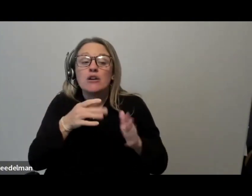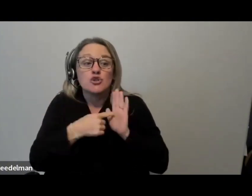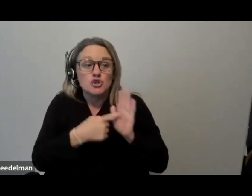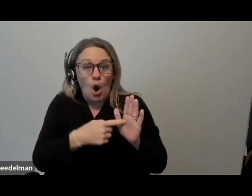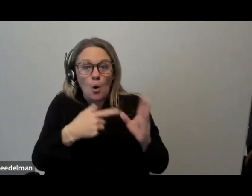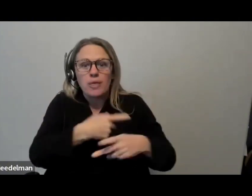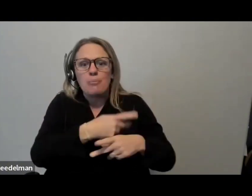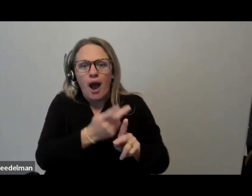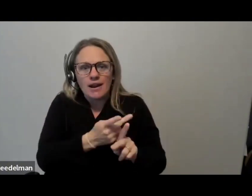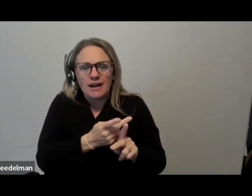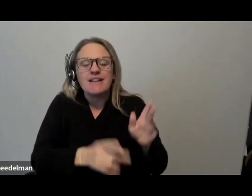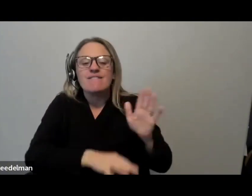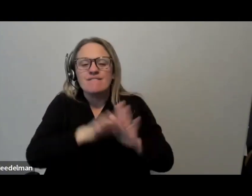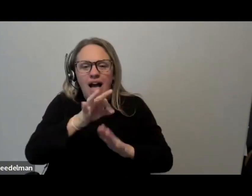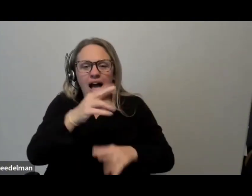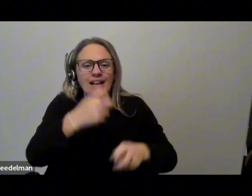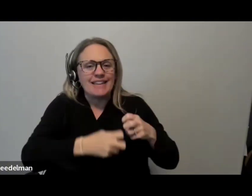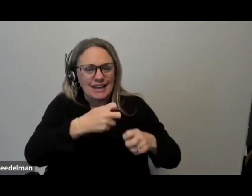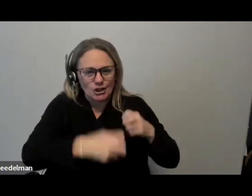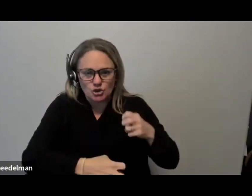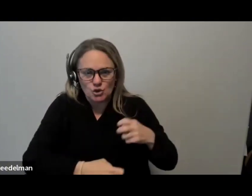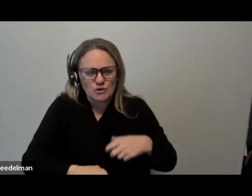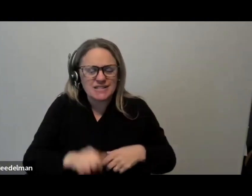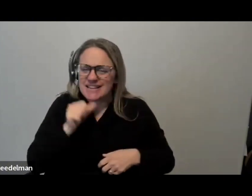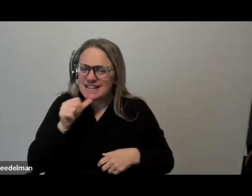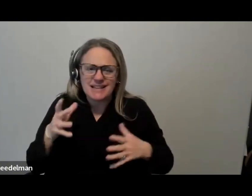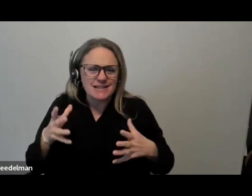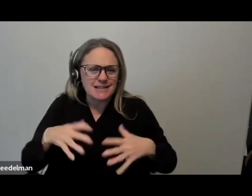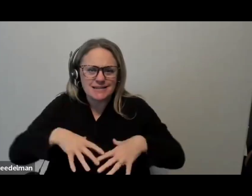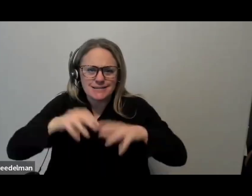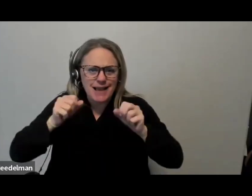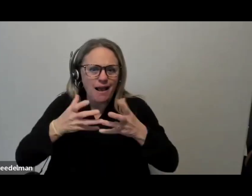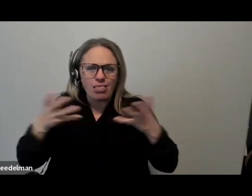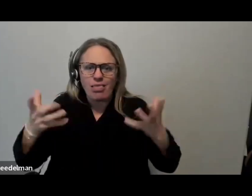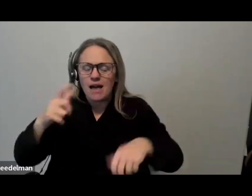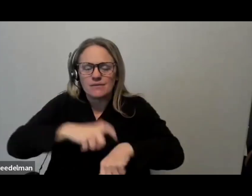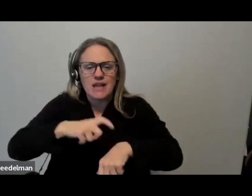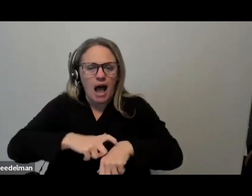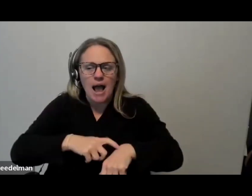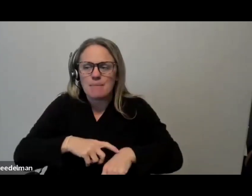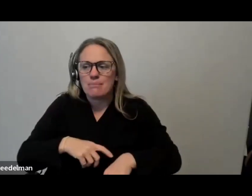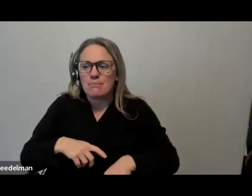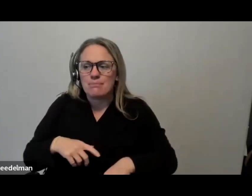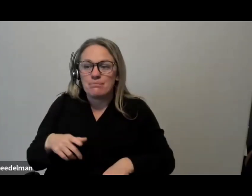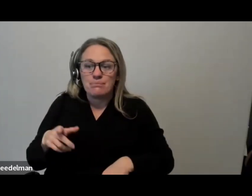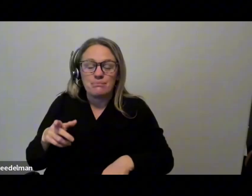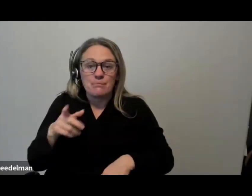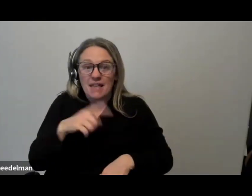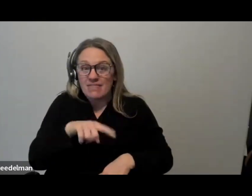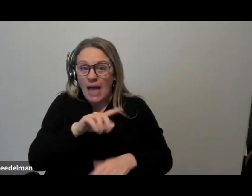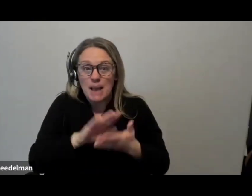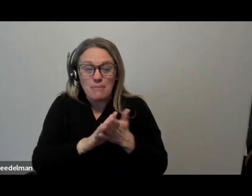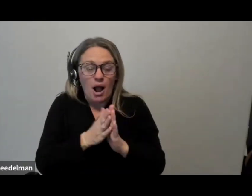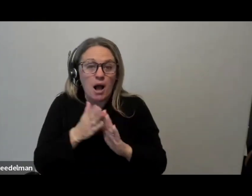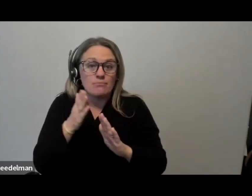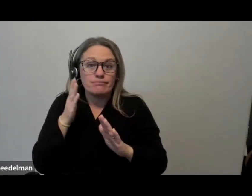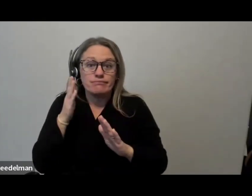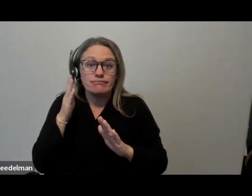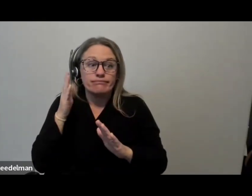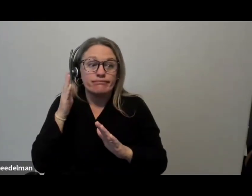it doesn't take us very much time. They get really far ahead, right? 'cause we can solve some of the really big blockers that they might not have known about.